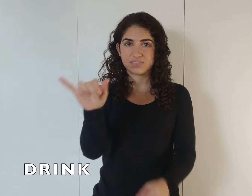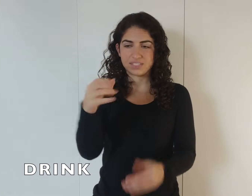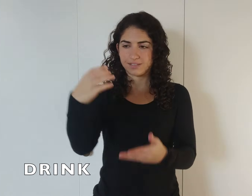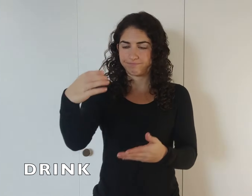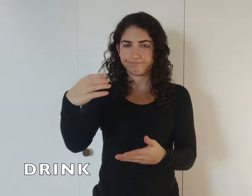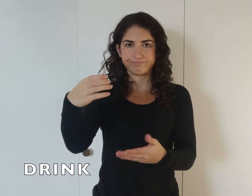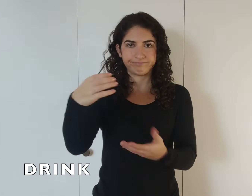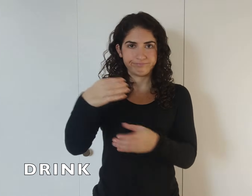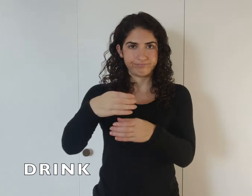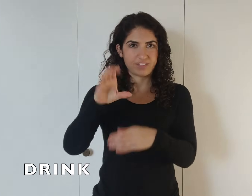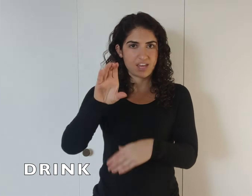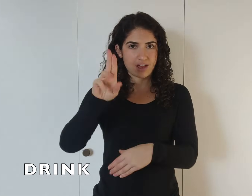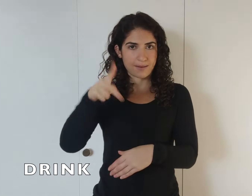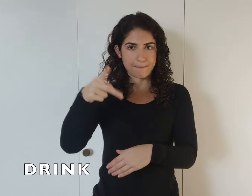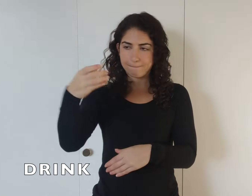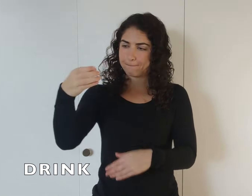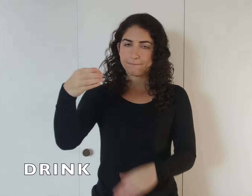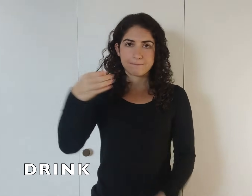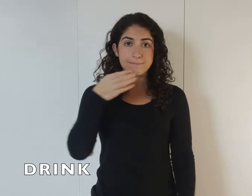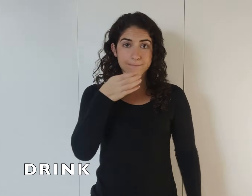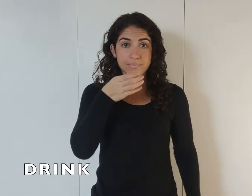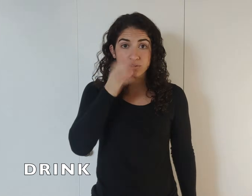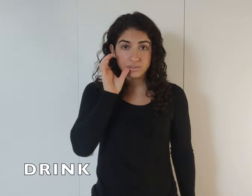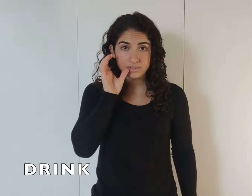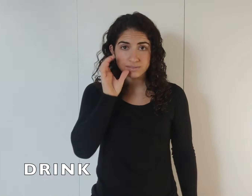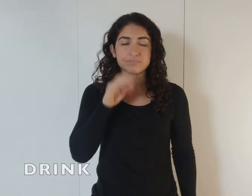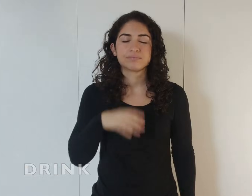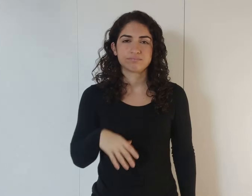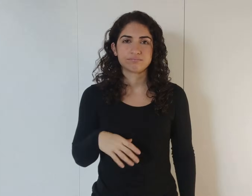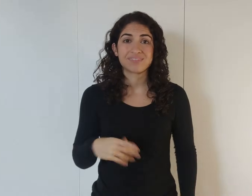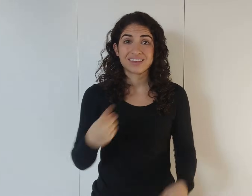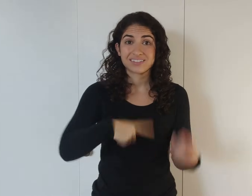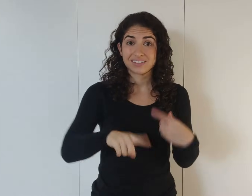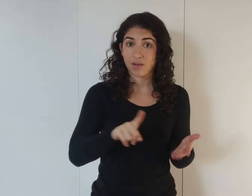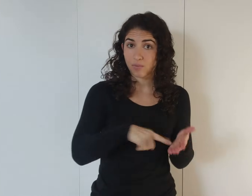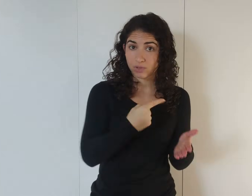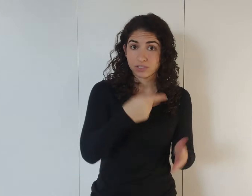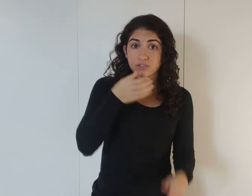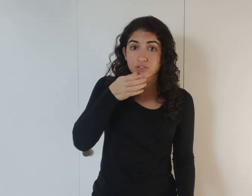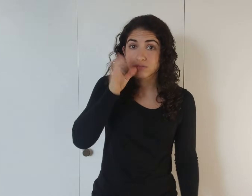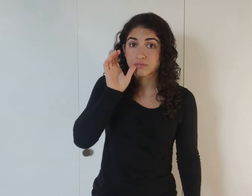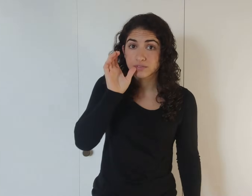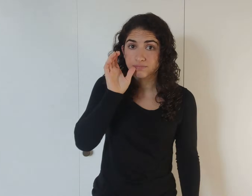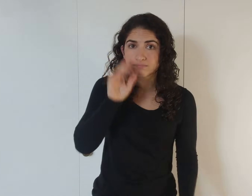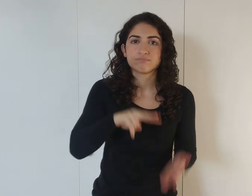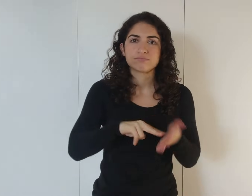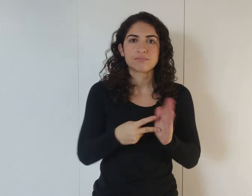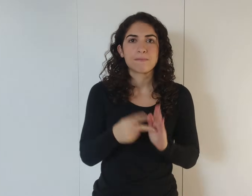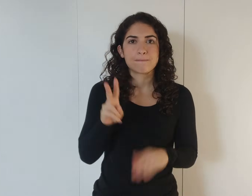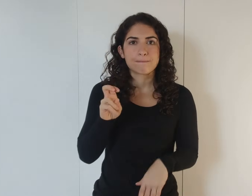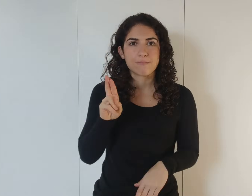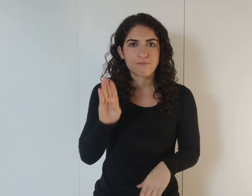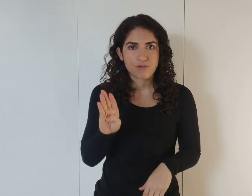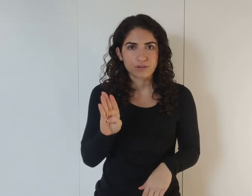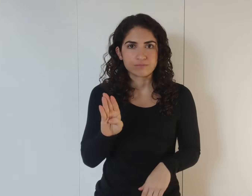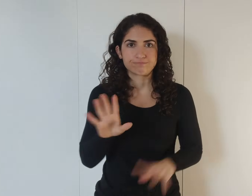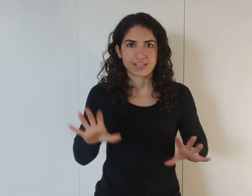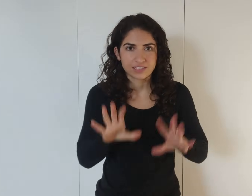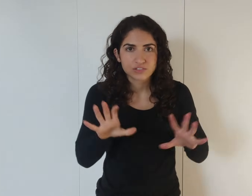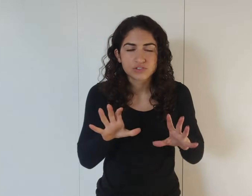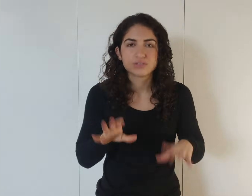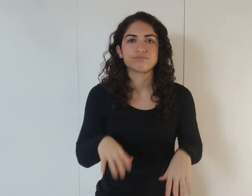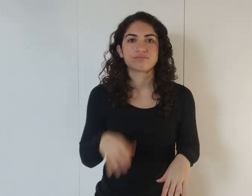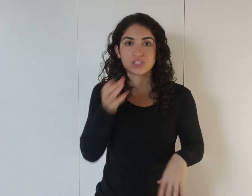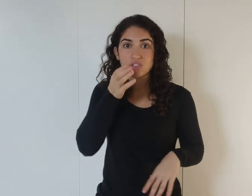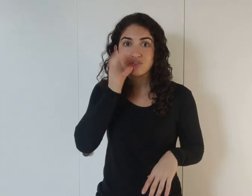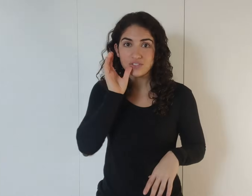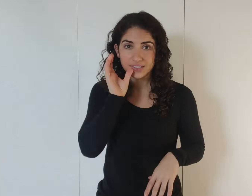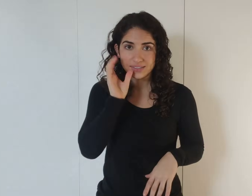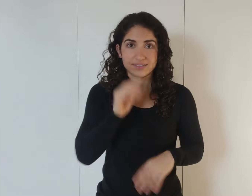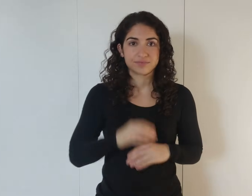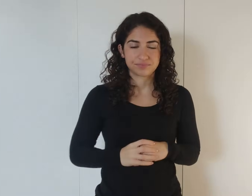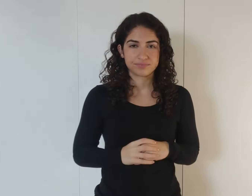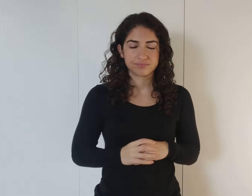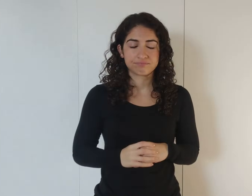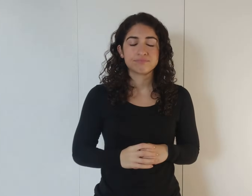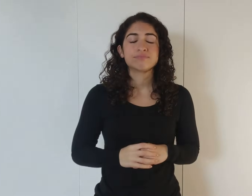It's like a cup: DRINK. You can sign it once for the verb -- the action "drink".